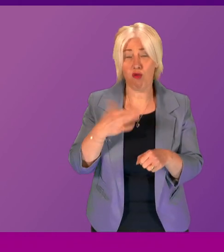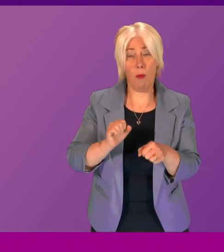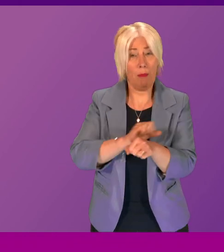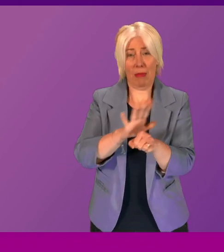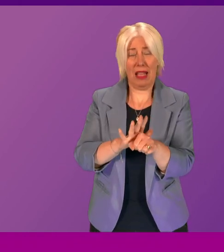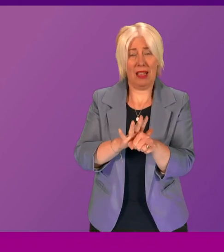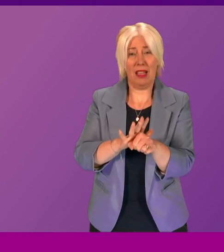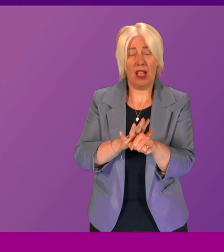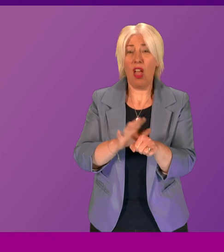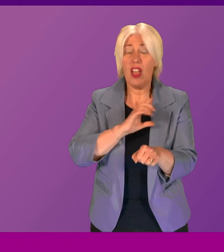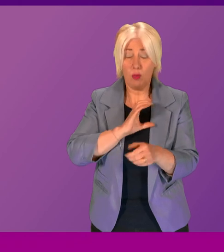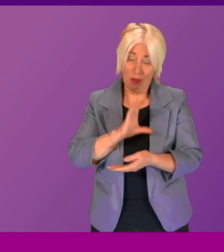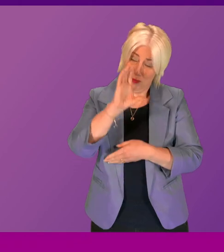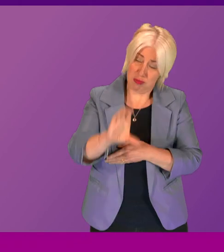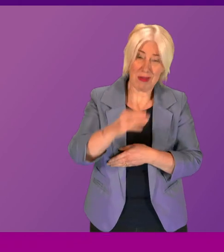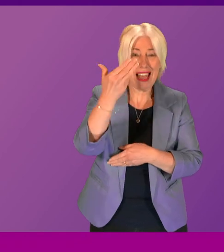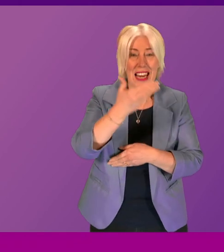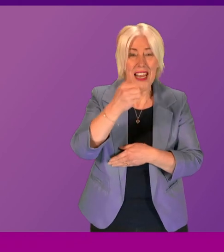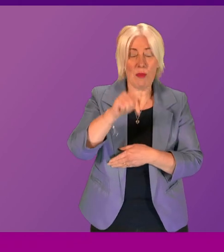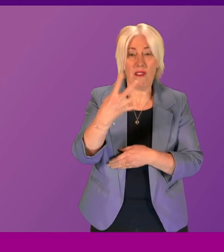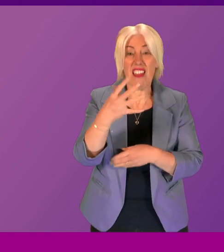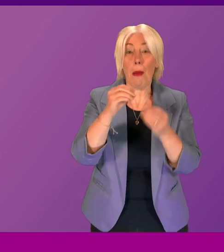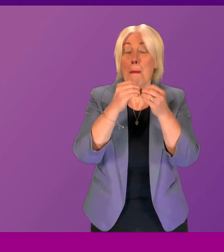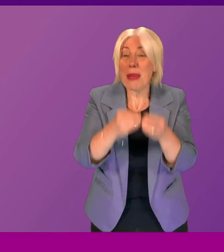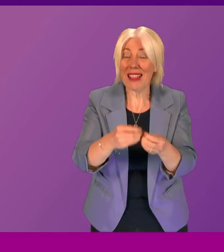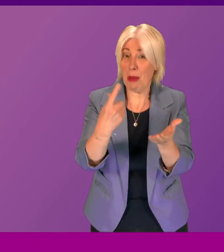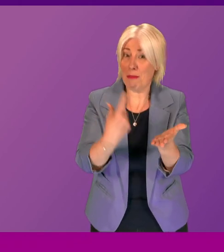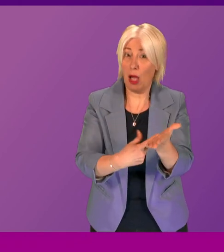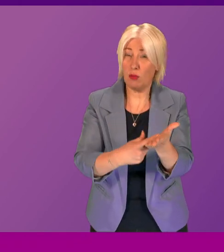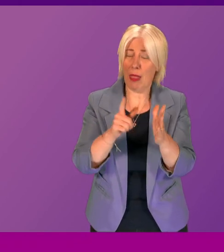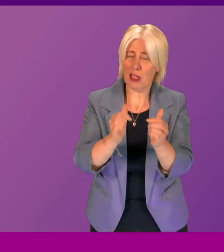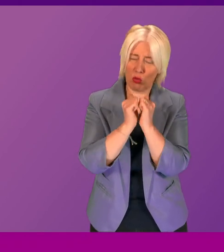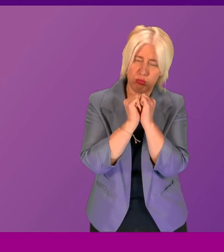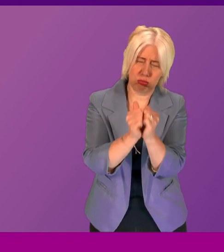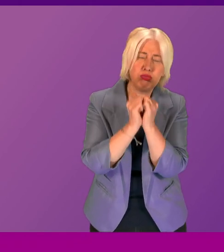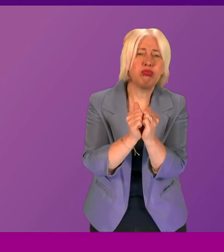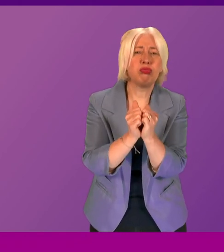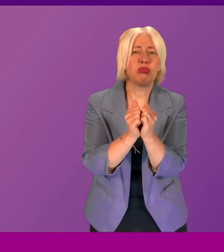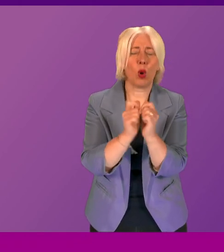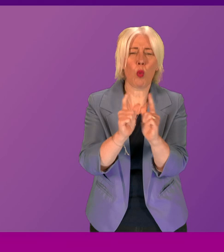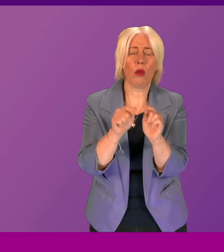investing more than £19.5 billion in that most precious of institutions, our national health service.